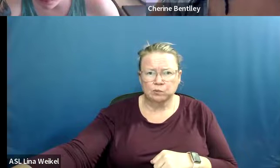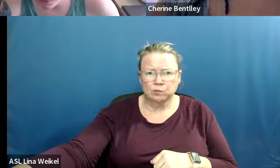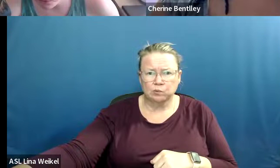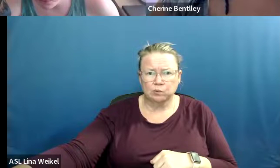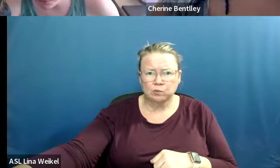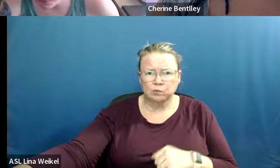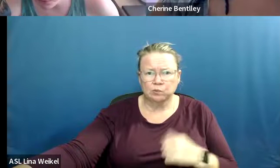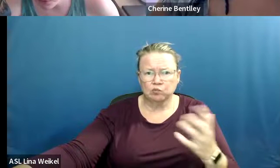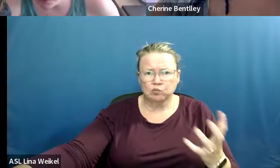Harm (He/Him): and